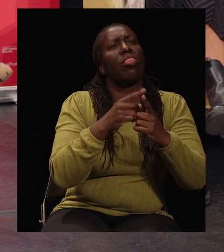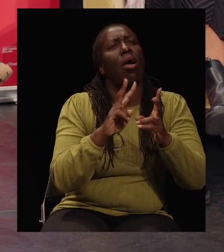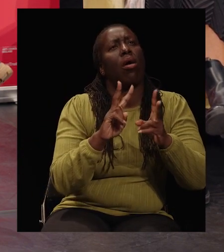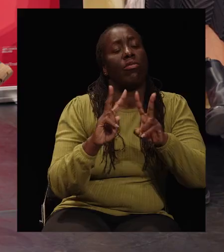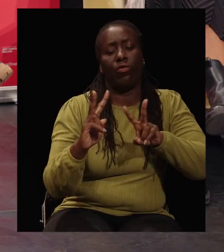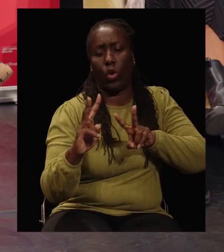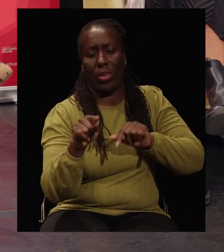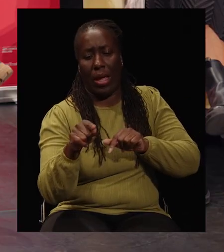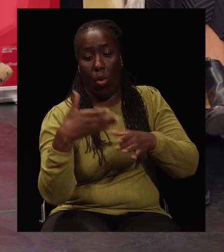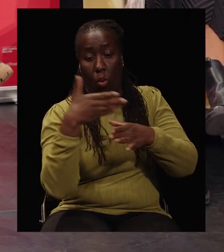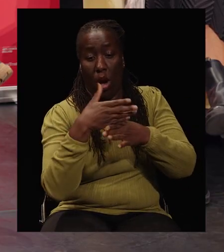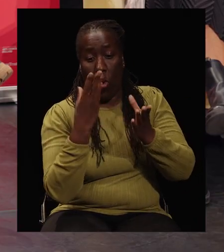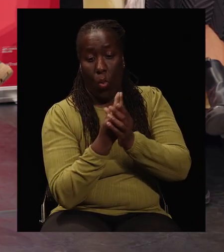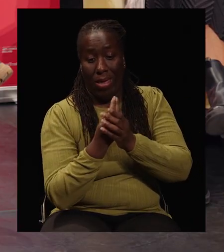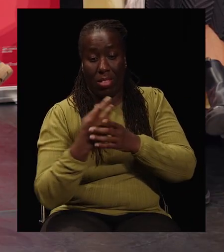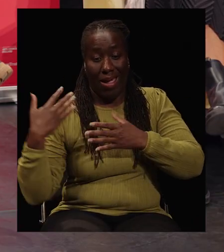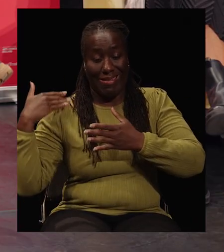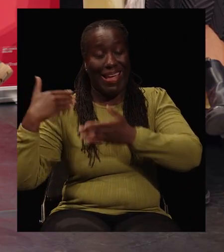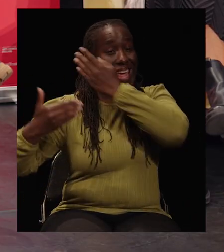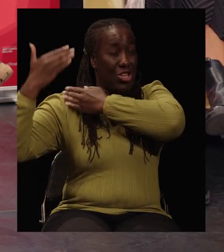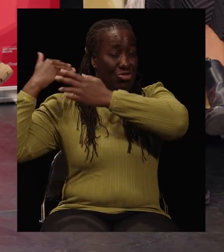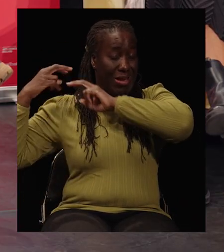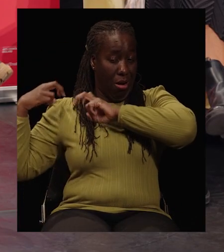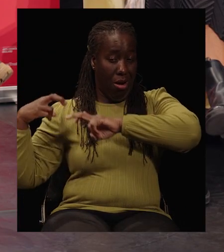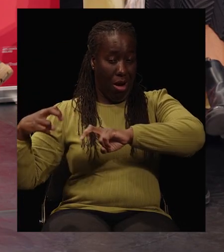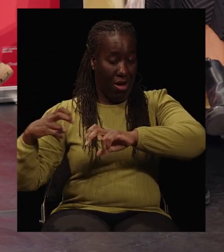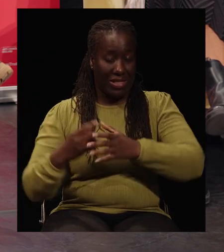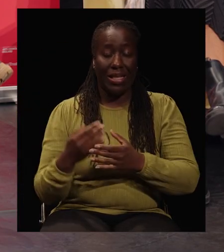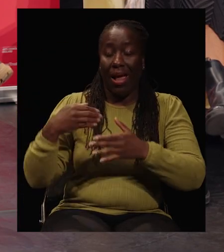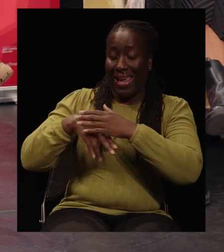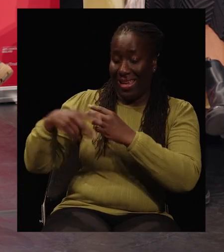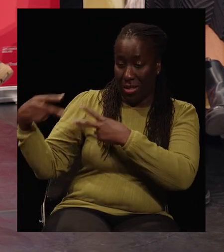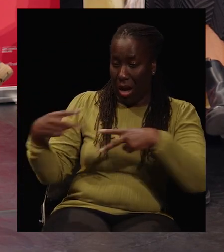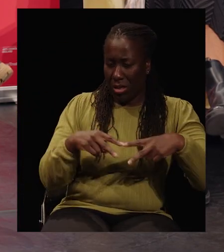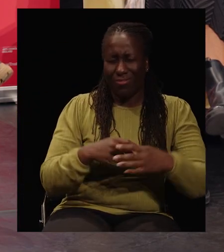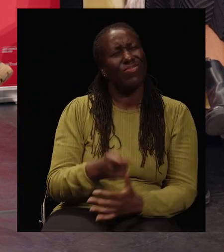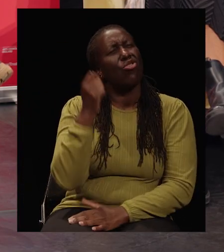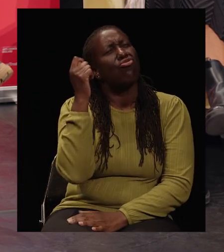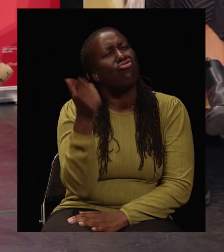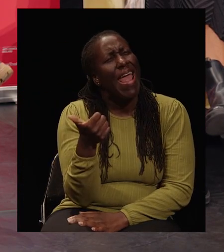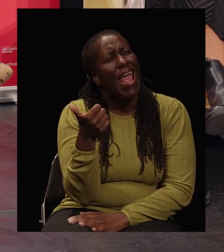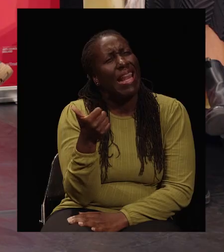certainly working with archives over time in dance is that you rarely encounter the voice of the dancer or the practitioner,